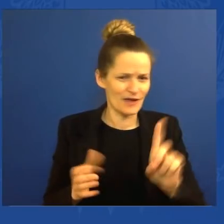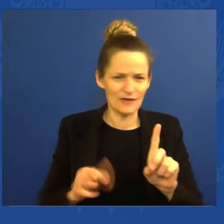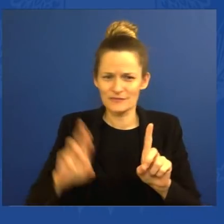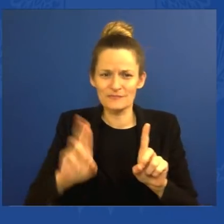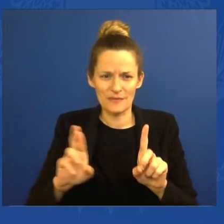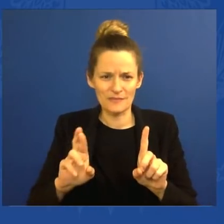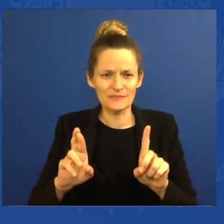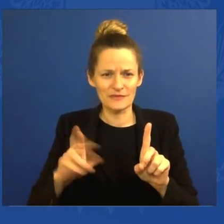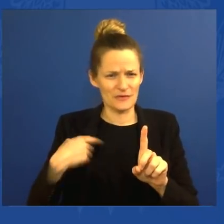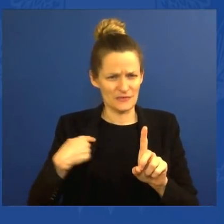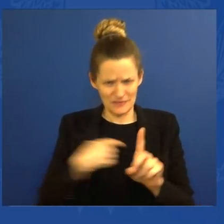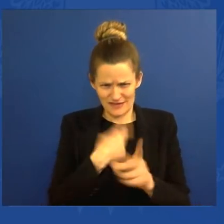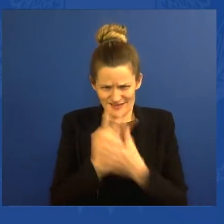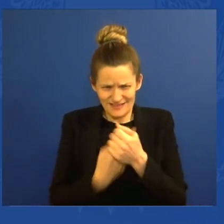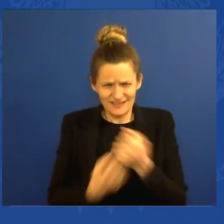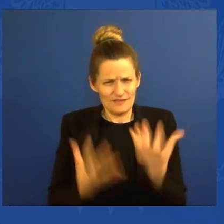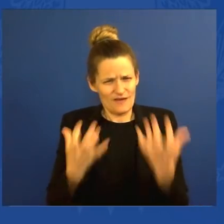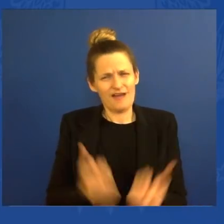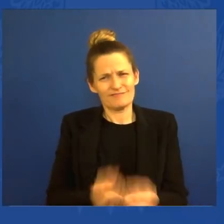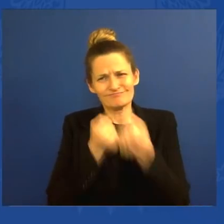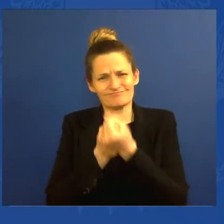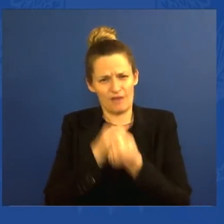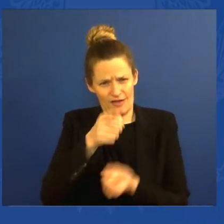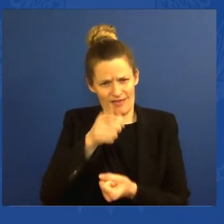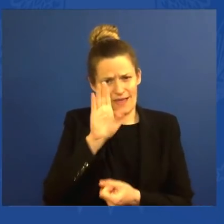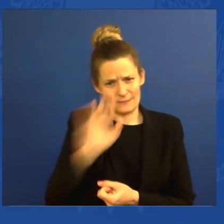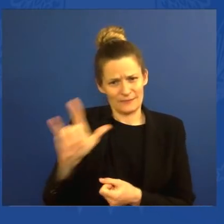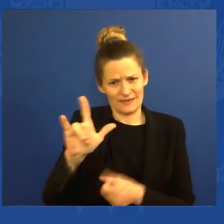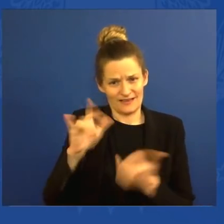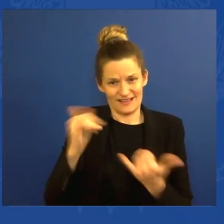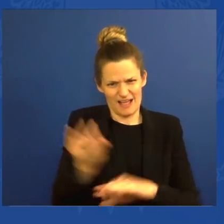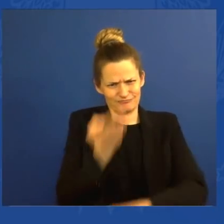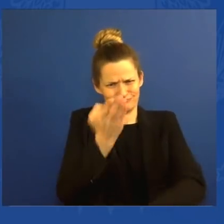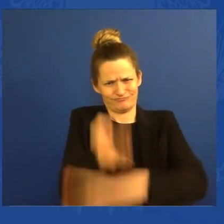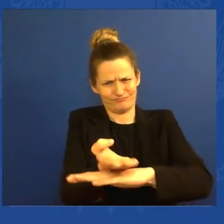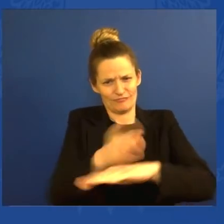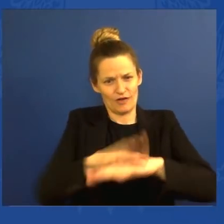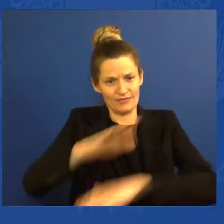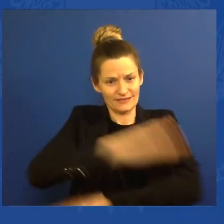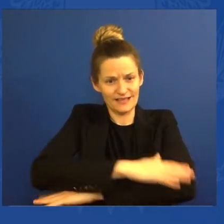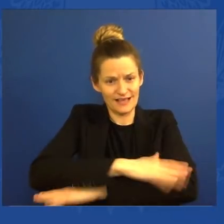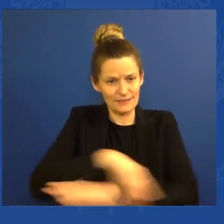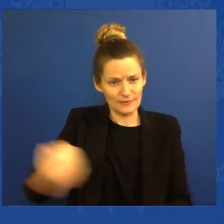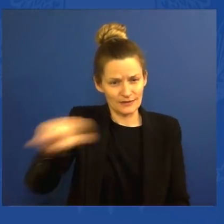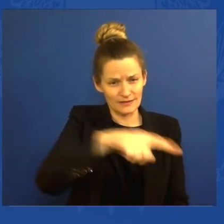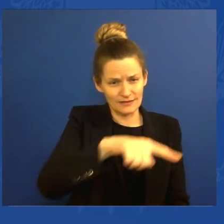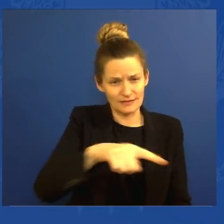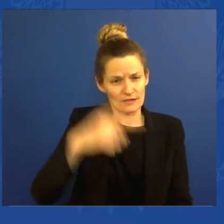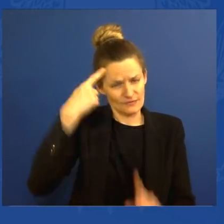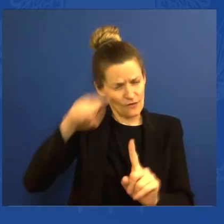to the people of our states and our nation. So, I'm excited to be here and eager to jump in wherever we can be helpful.